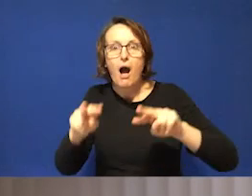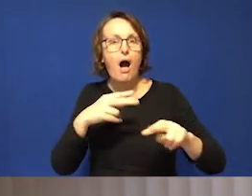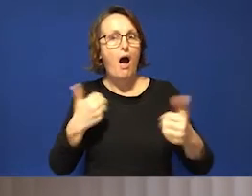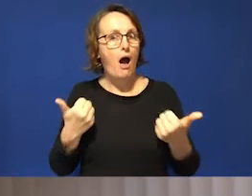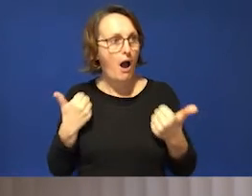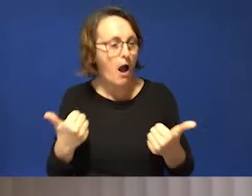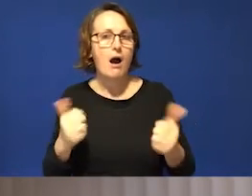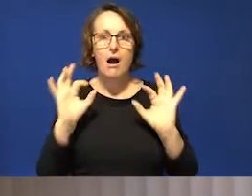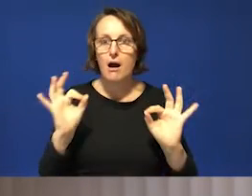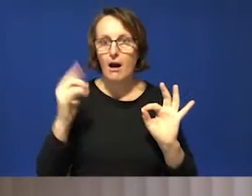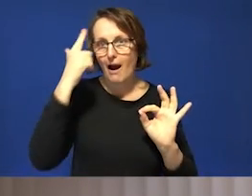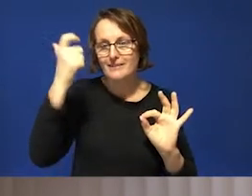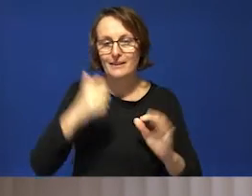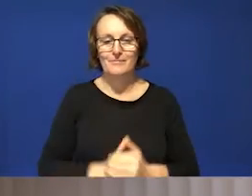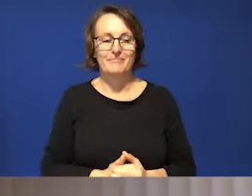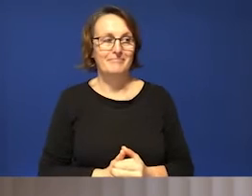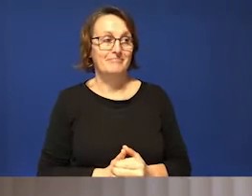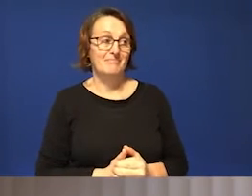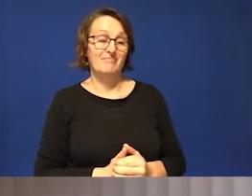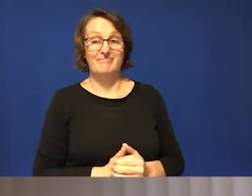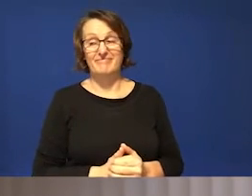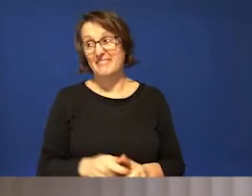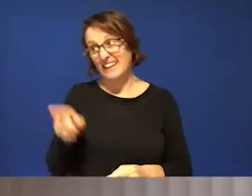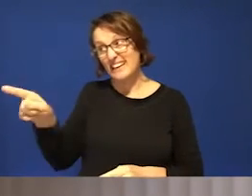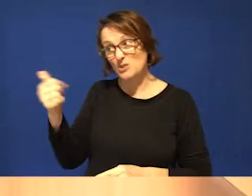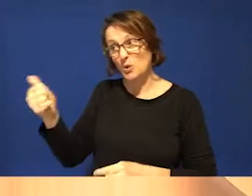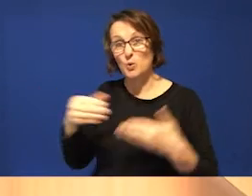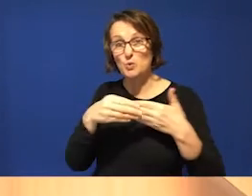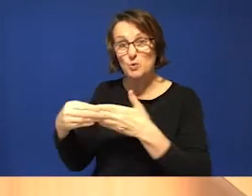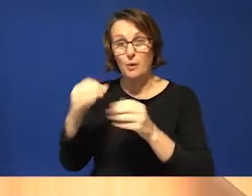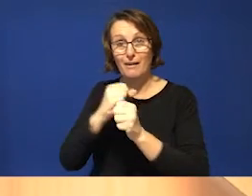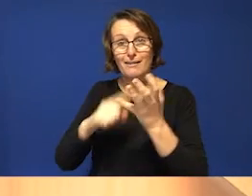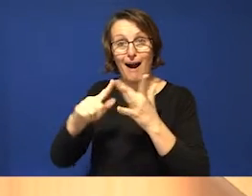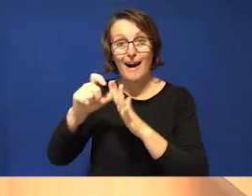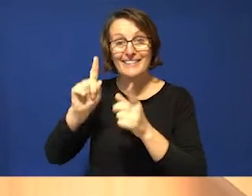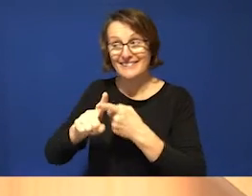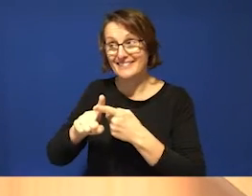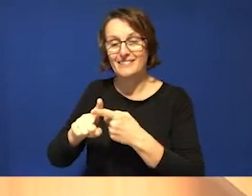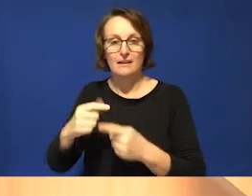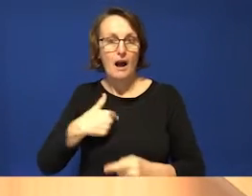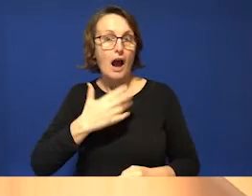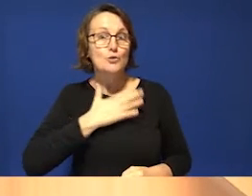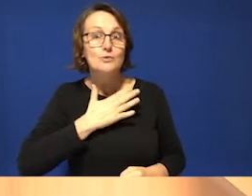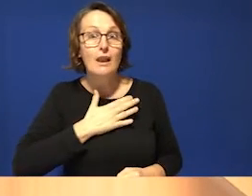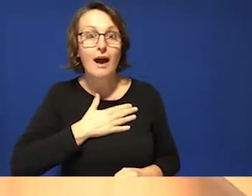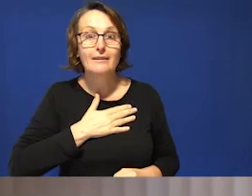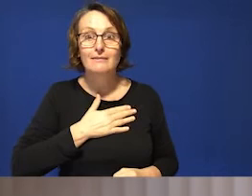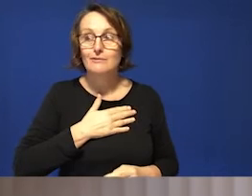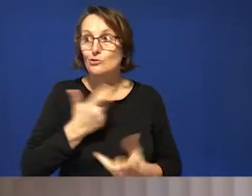Used to take, I used to love taking- It's a very good tour guide. There were people over above the library dime.